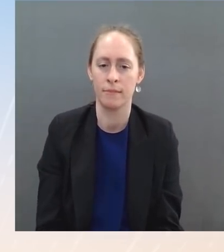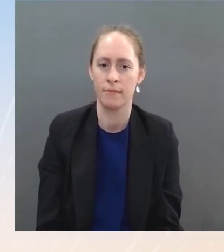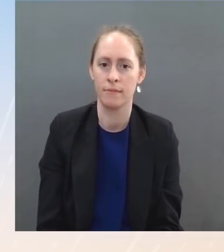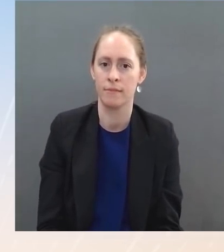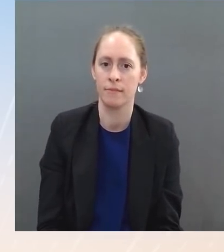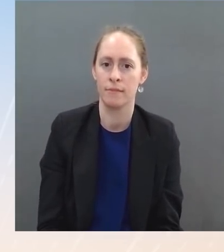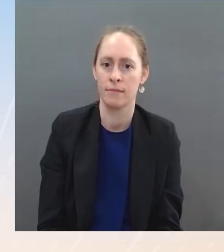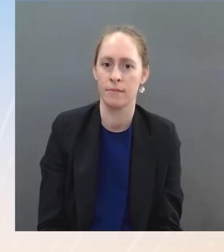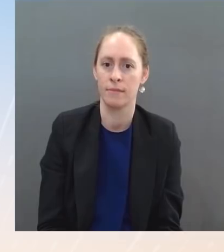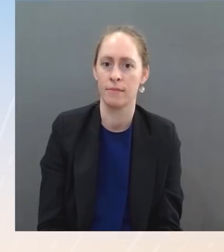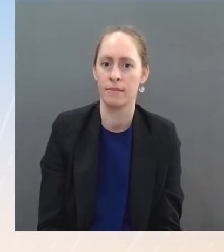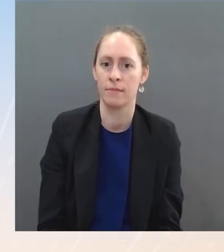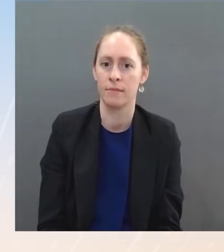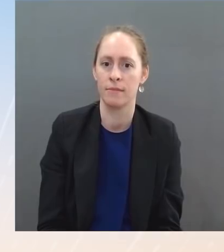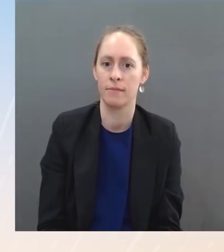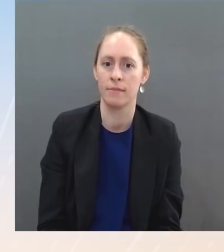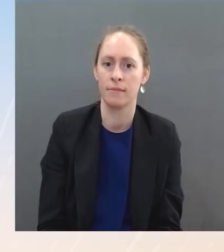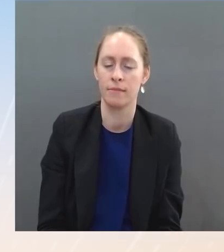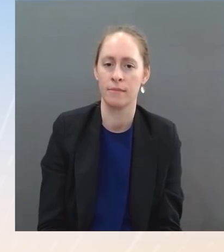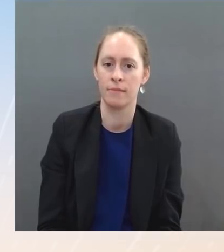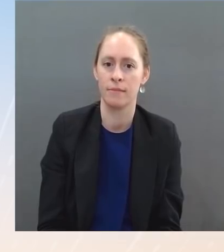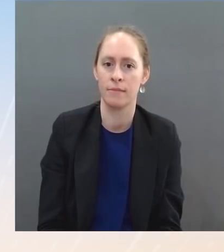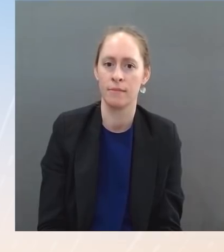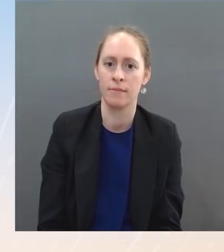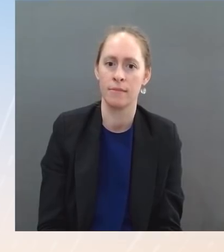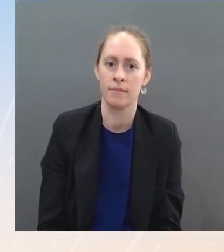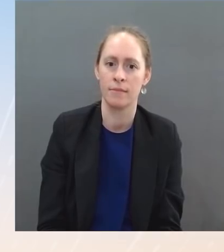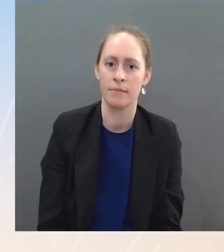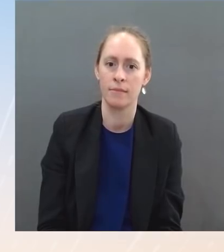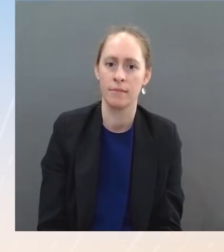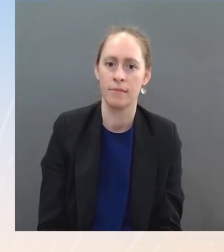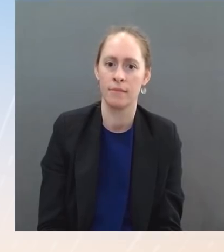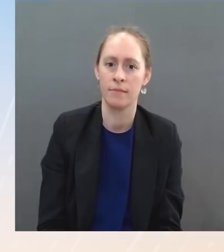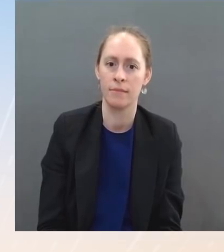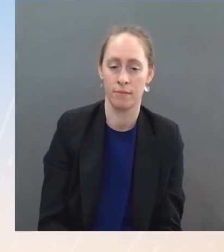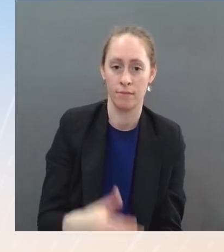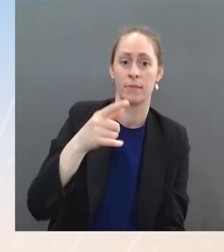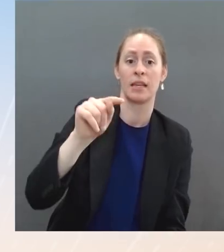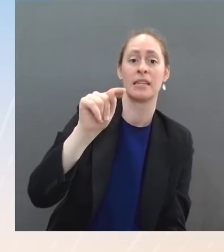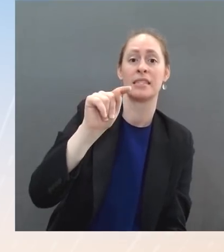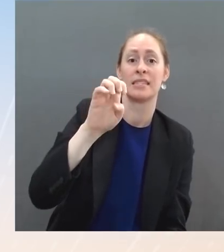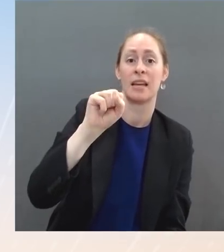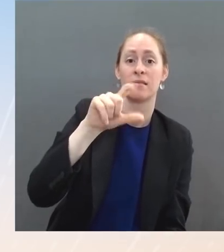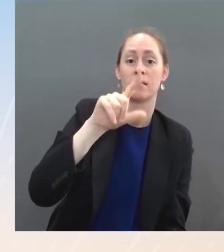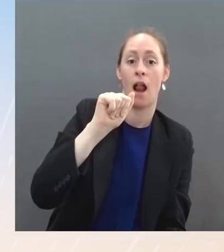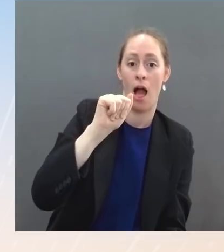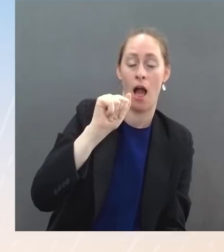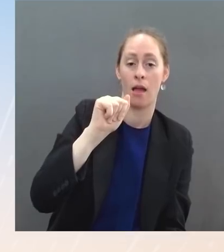if such attacks existed in 2008, after the Great Recession. With the push for EVs and space exploration,